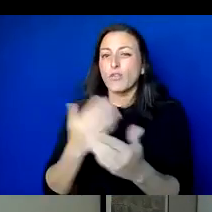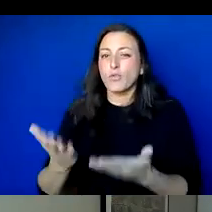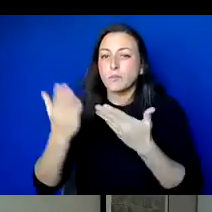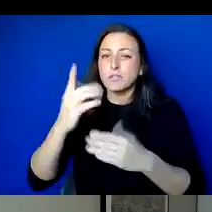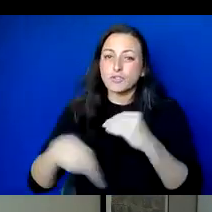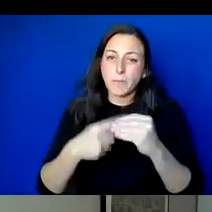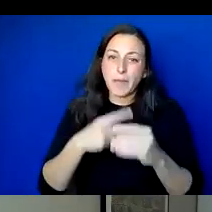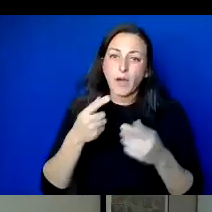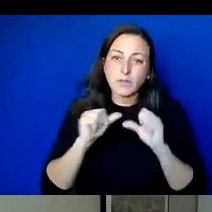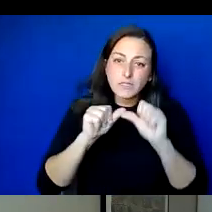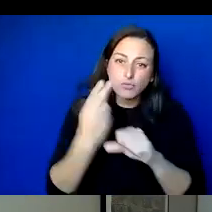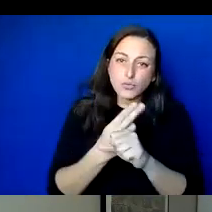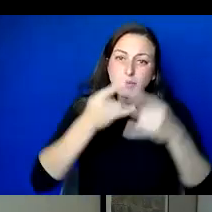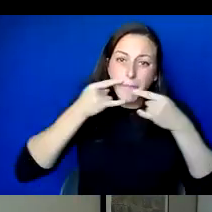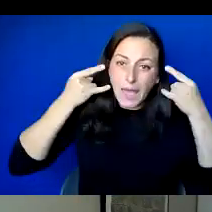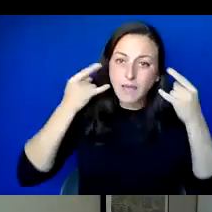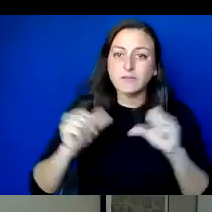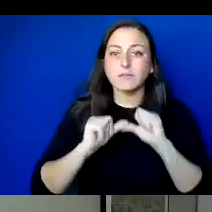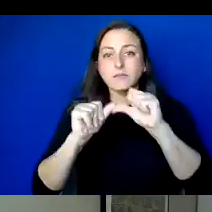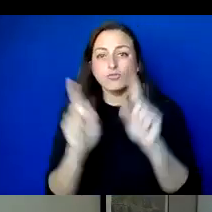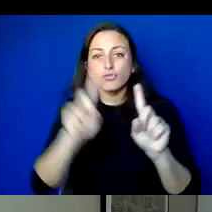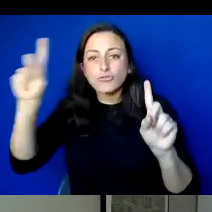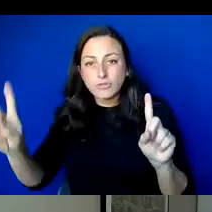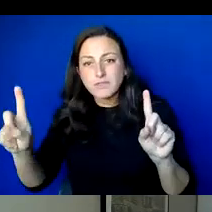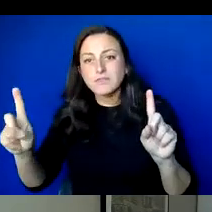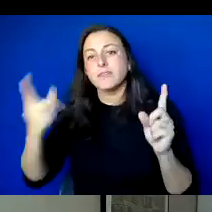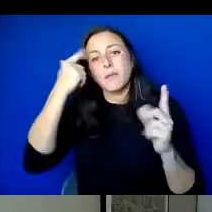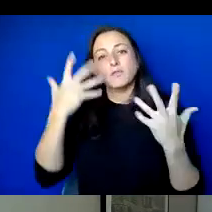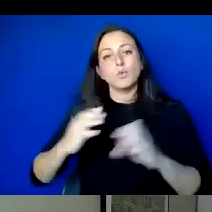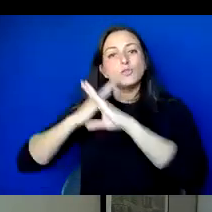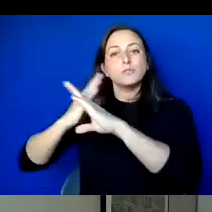sure that we can keep our population as a whole, our community as a whole, safe during this time.